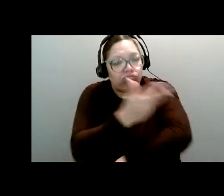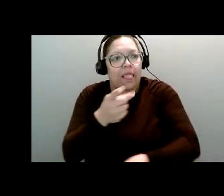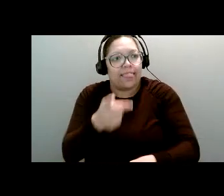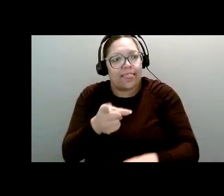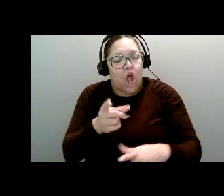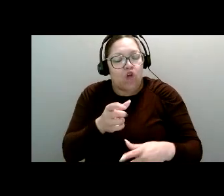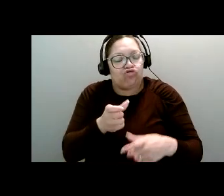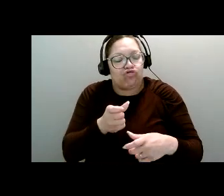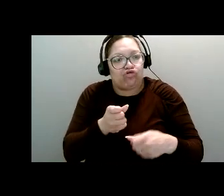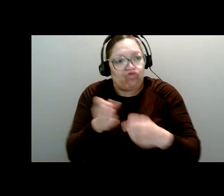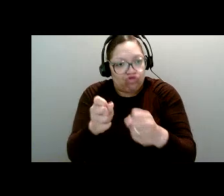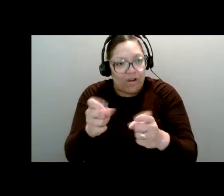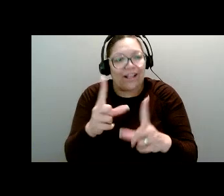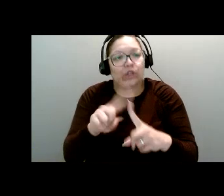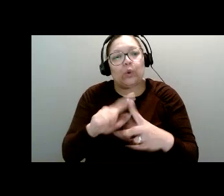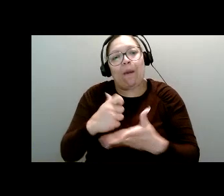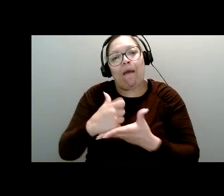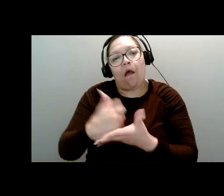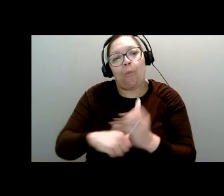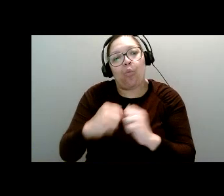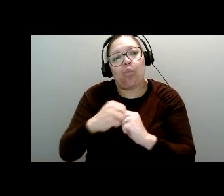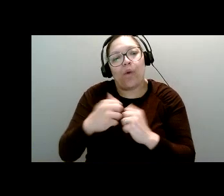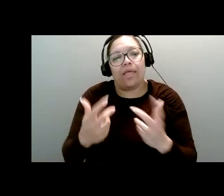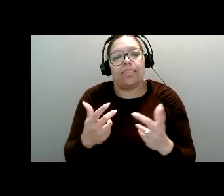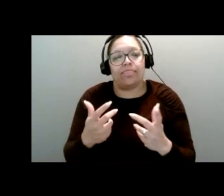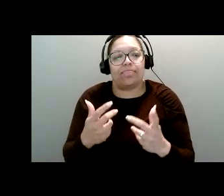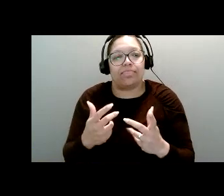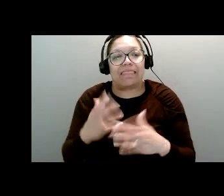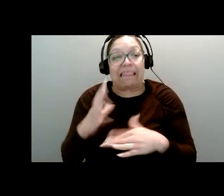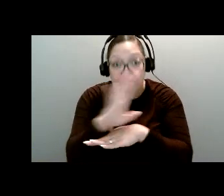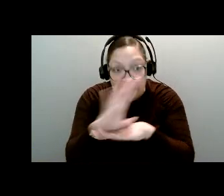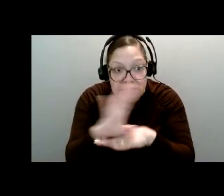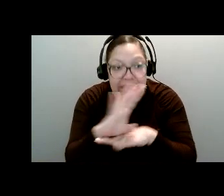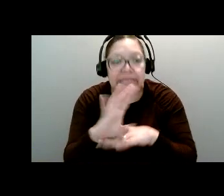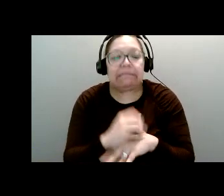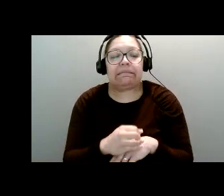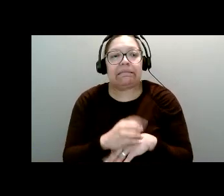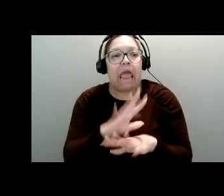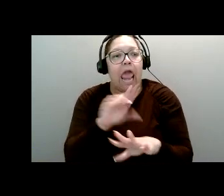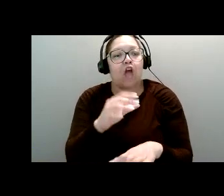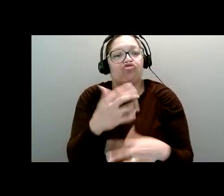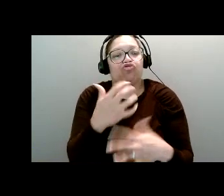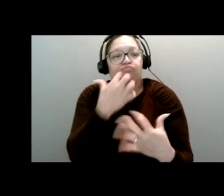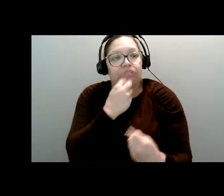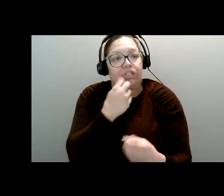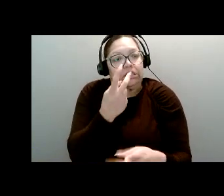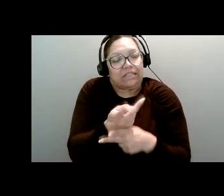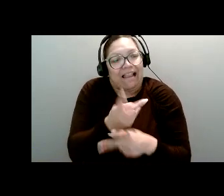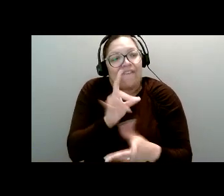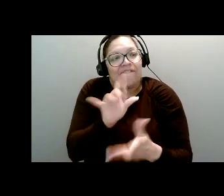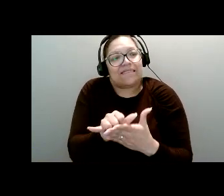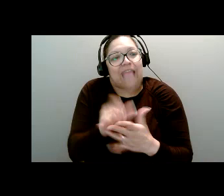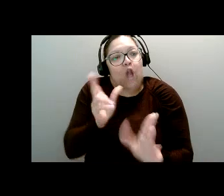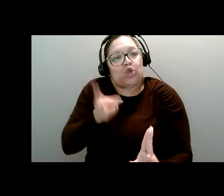help with the businesses and to preserve that historic feel of what that downtown felt like.